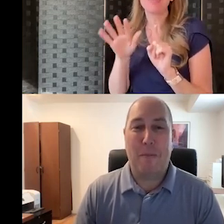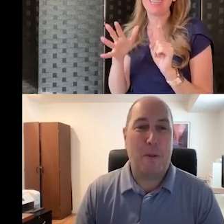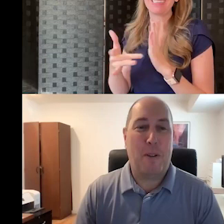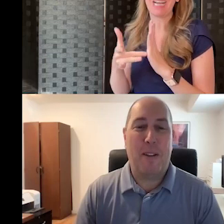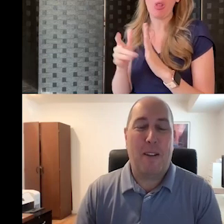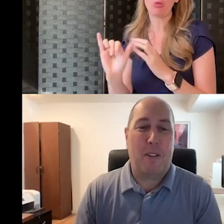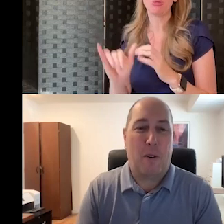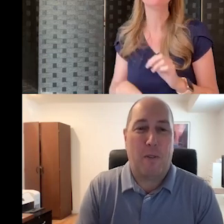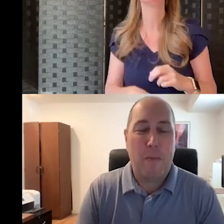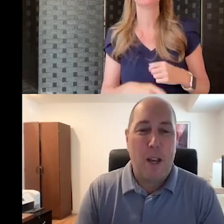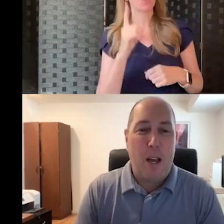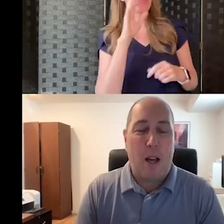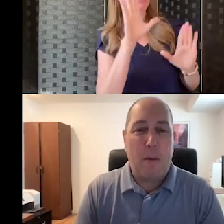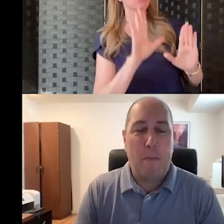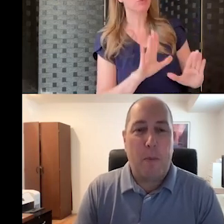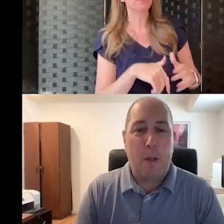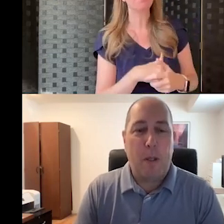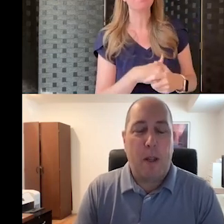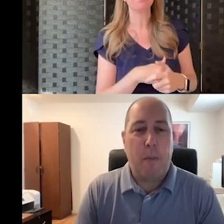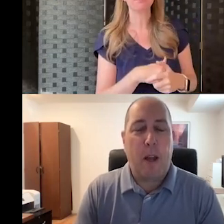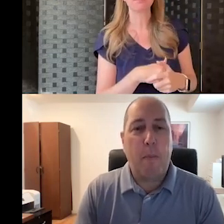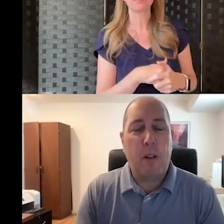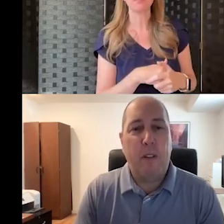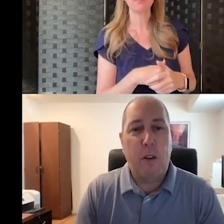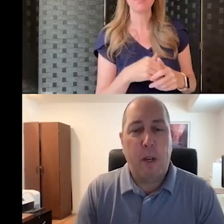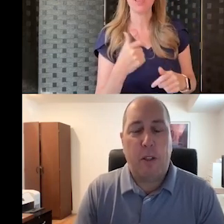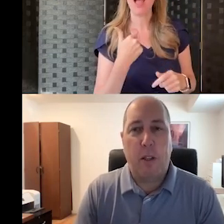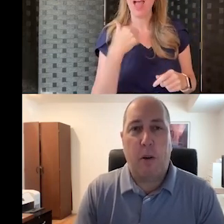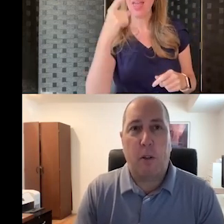Jared: Yeah, I think that is wonderful. I believe that you mentioned that there were